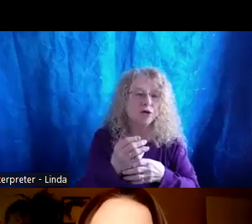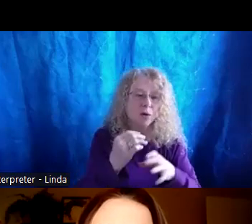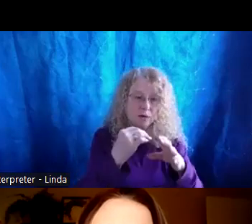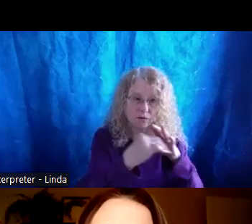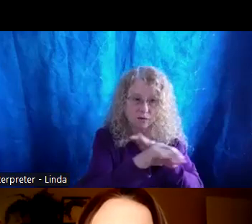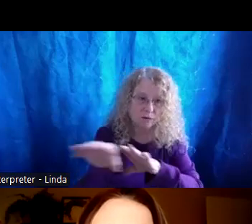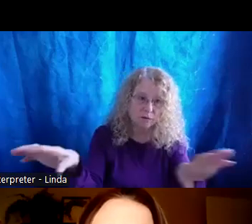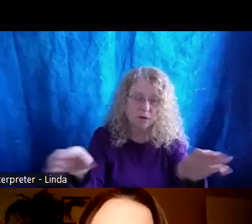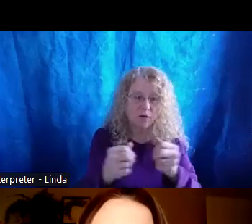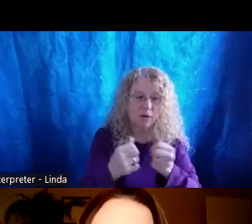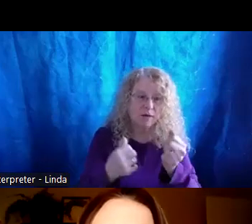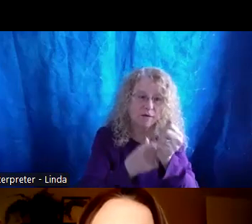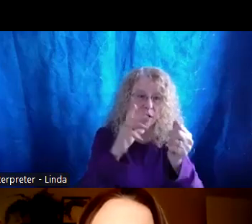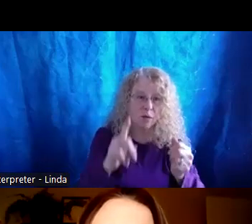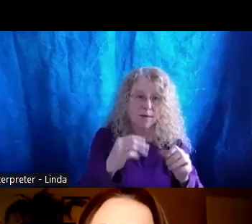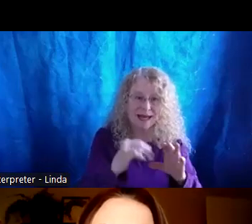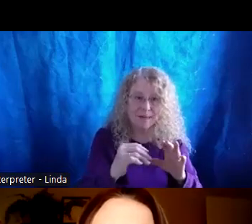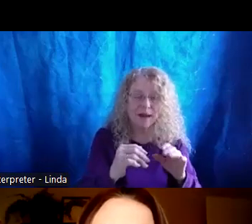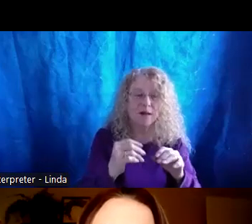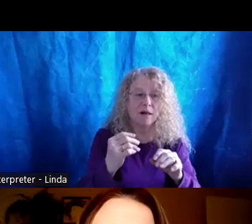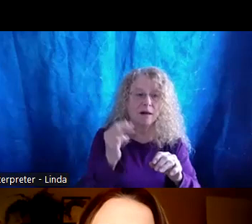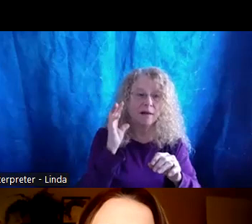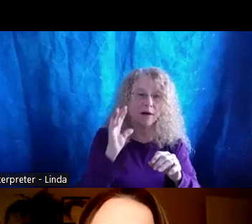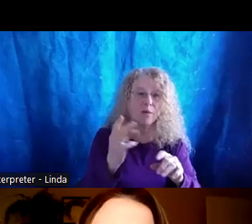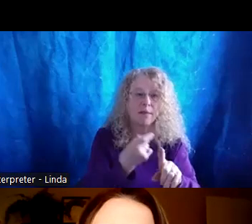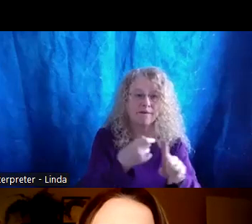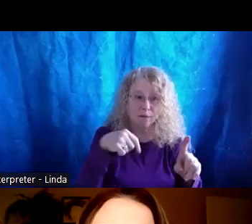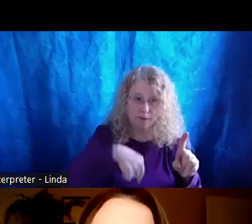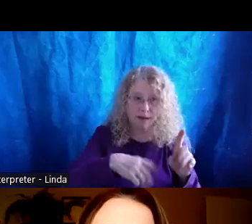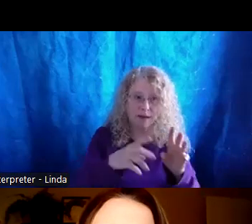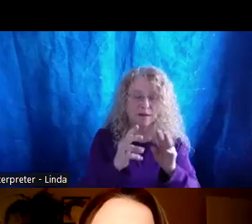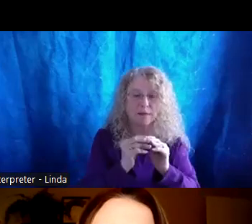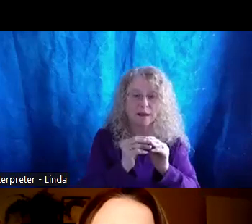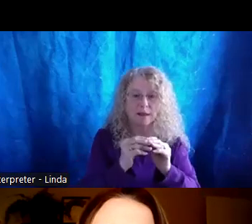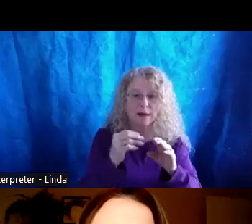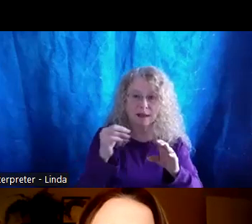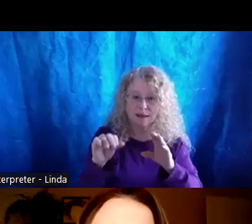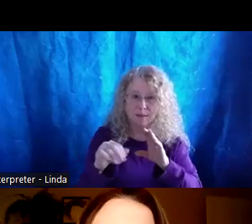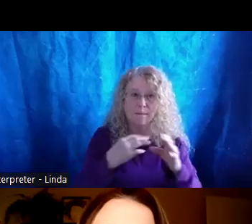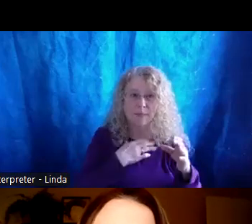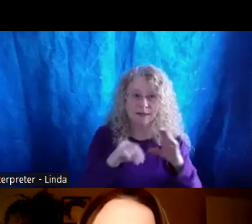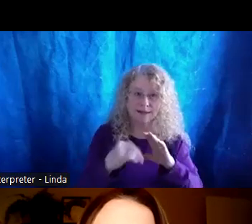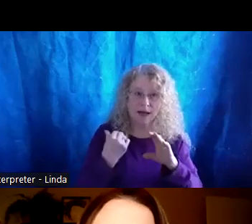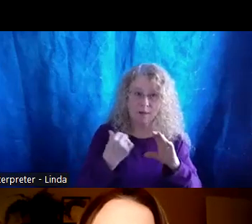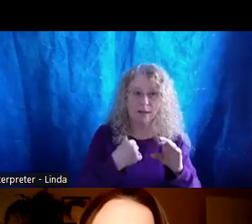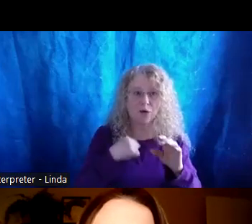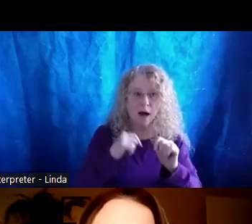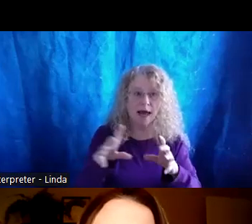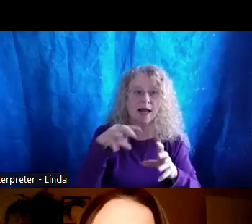E-MAIL THAT WILL GO OUT NEXT WEEK FROM THIS MEETING, PLEASE SEND IT MY WAY TO I CAN INCLUDE IT SO THAT FOLKS HAVE THAT INFORMATION.